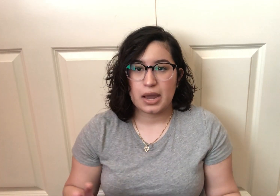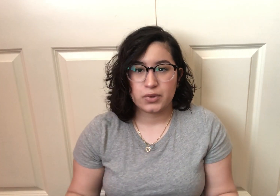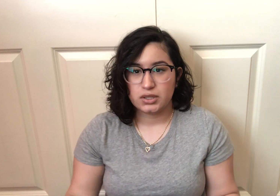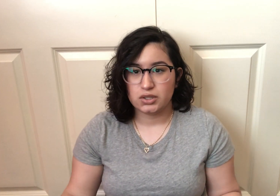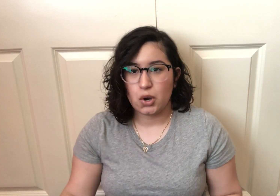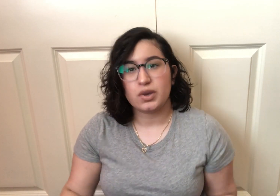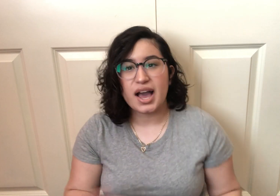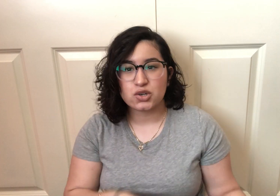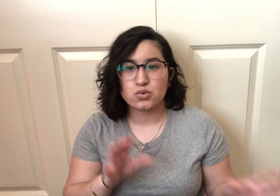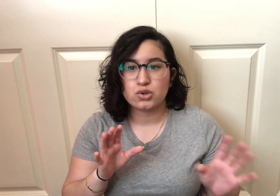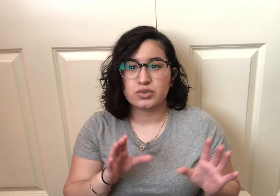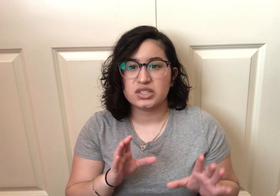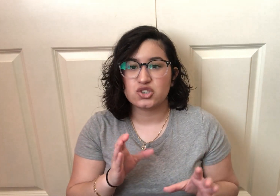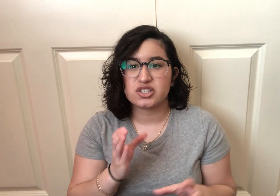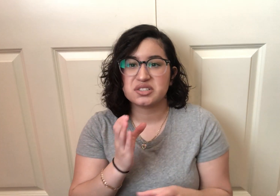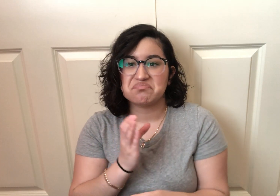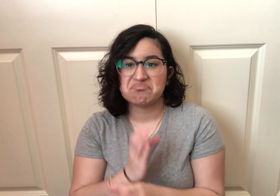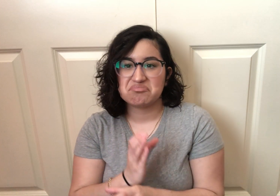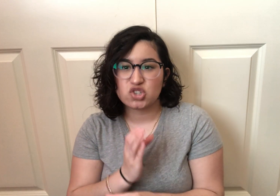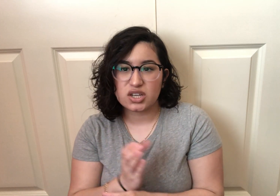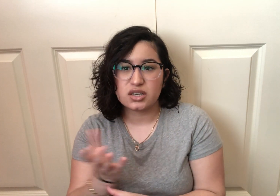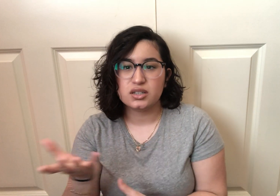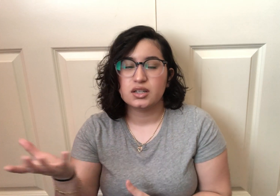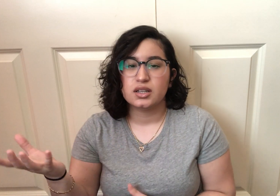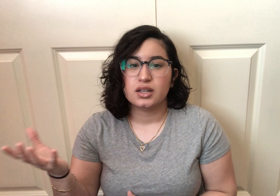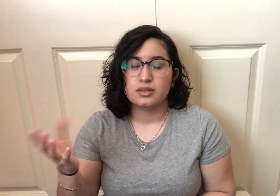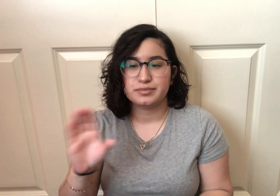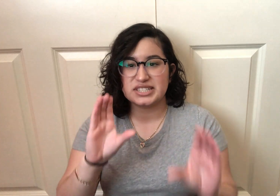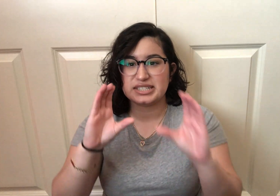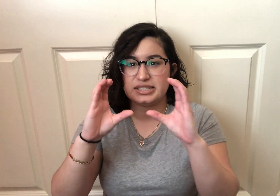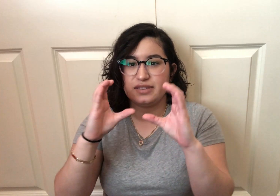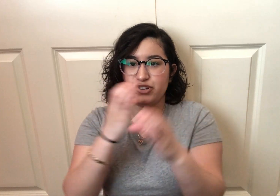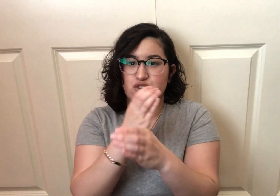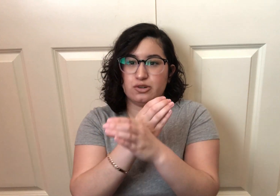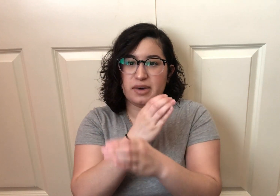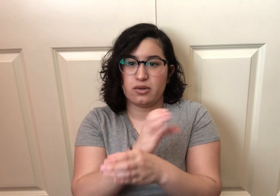like really, you know, casual really just chill (this is the sign for chill by the